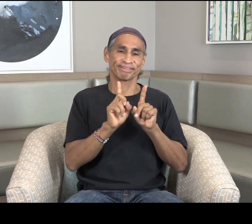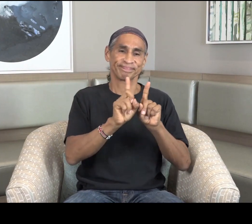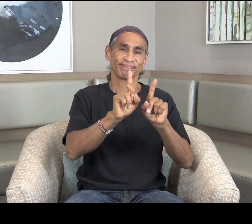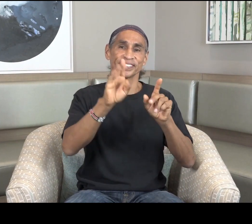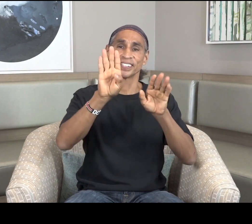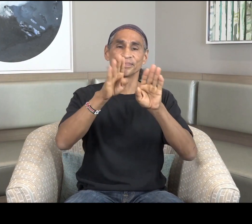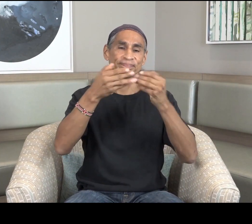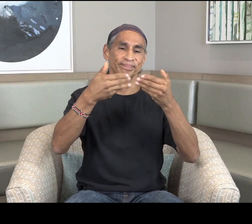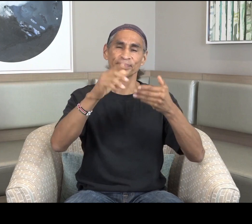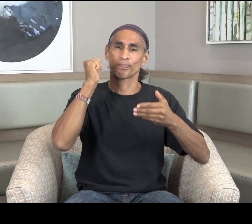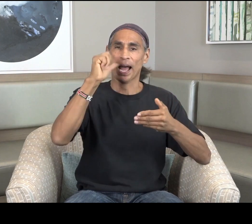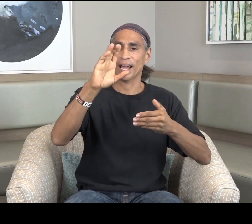And uhh..